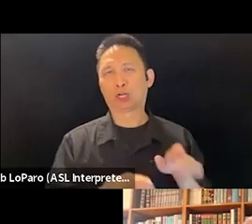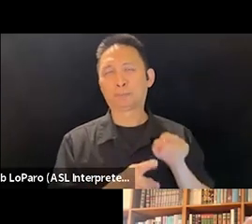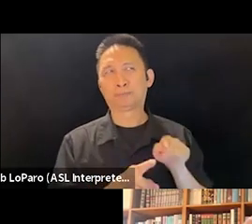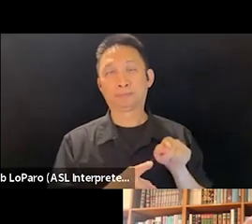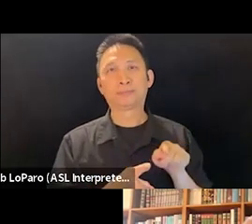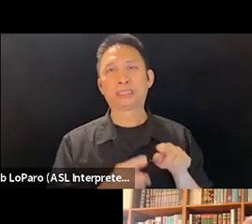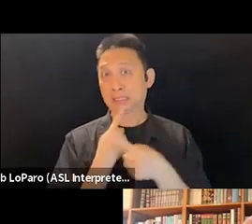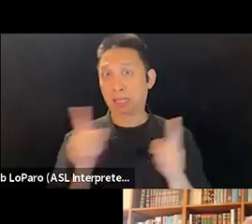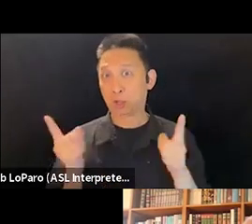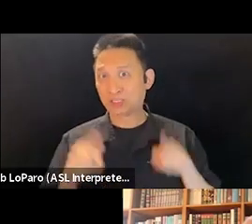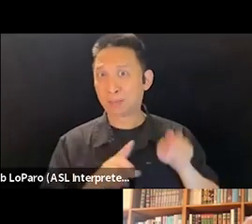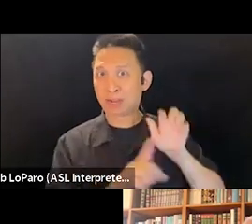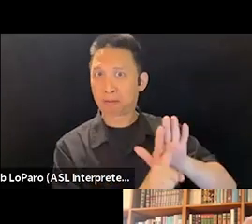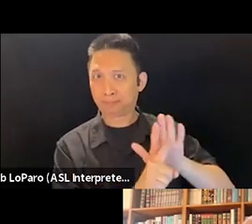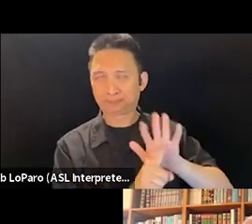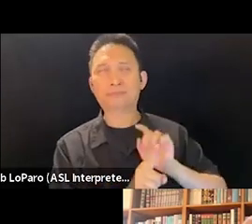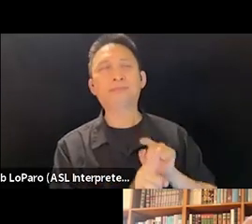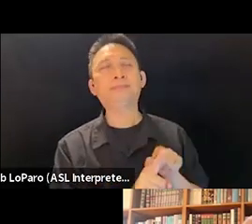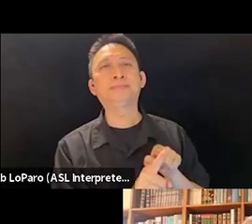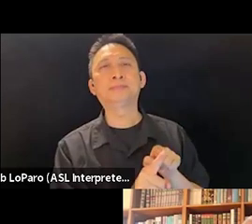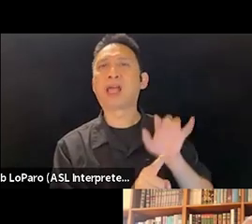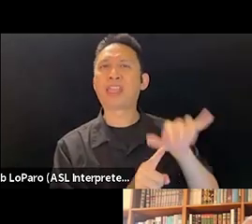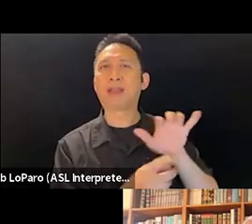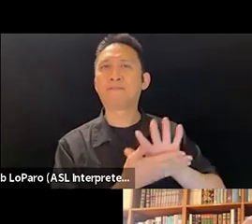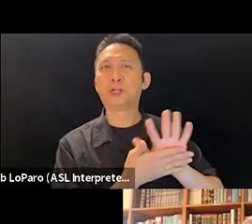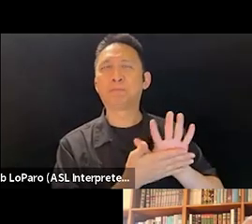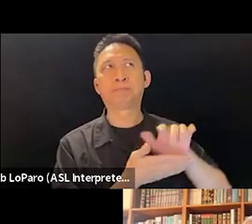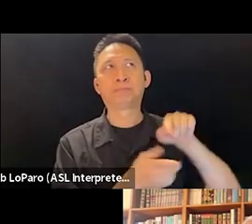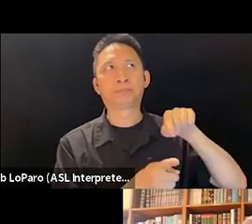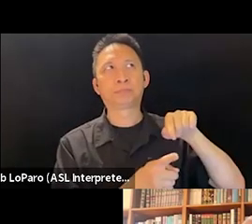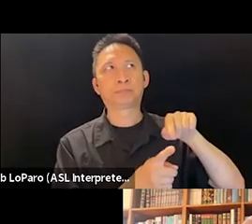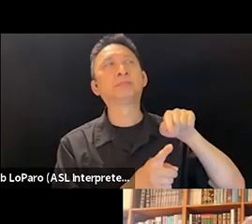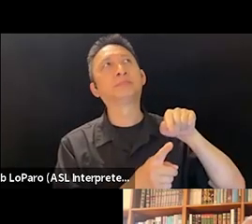but what we're doing with that is saying, okay, here's a film which is being made in partnership